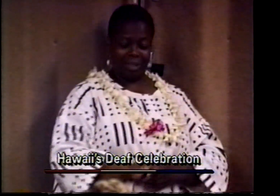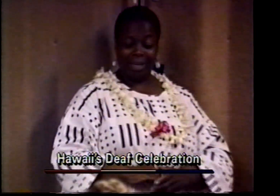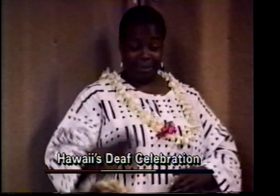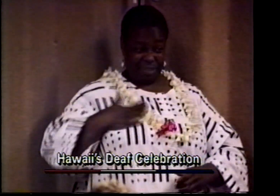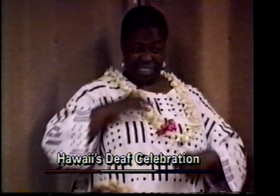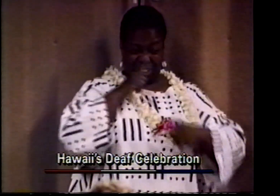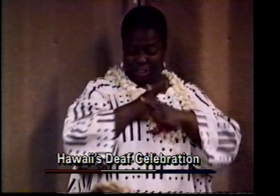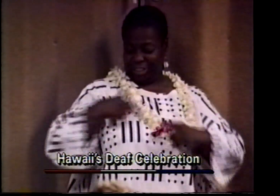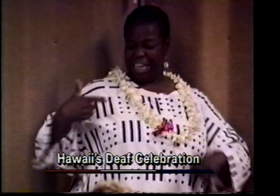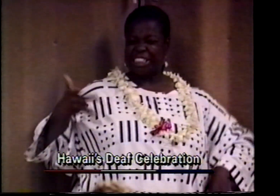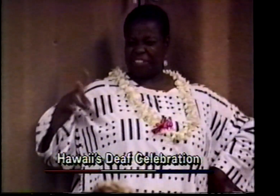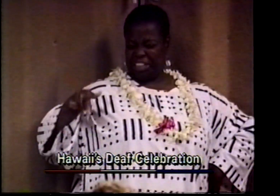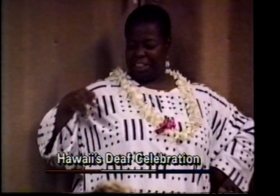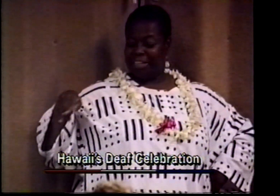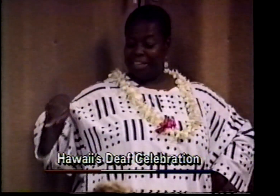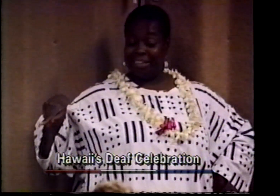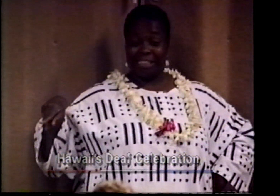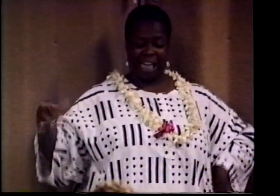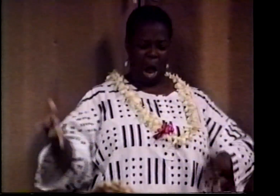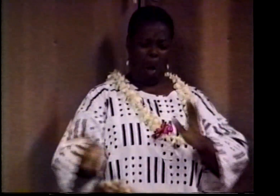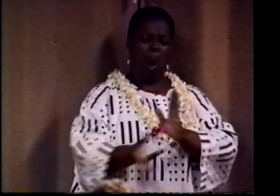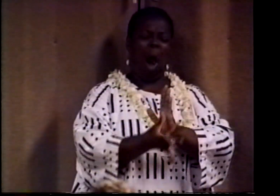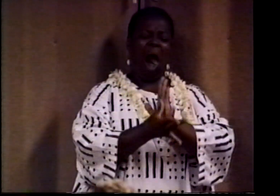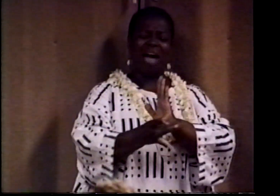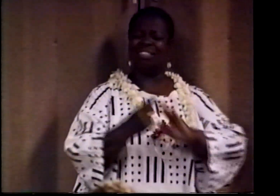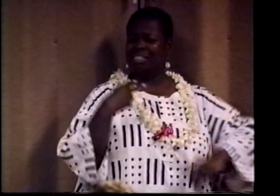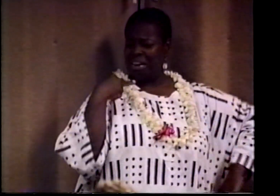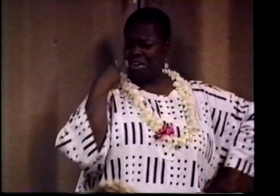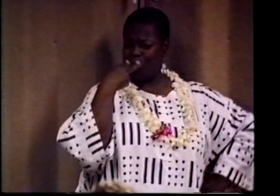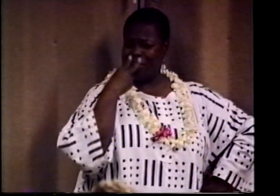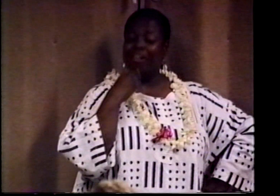So, communication was interesting.